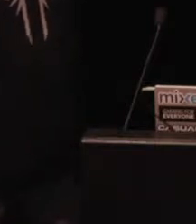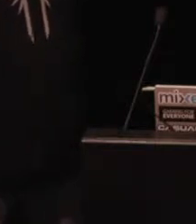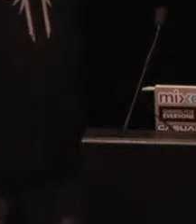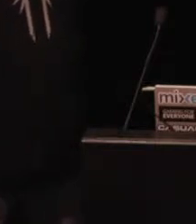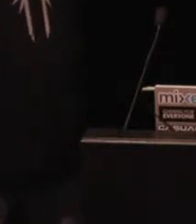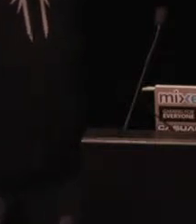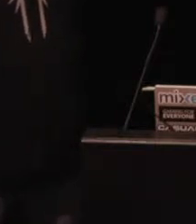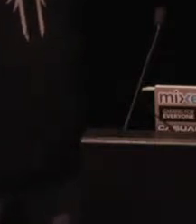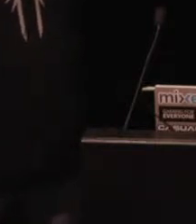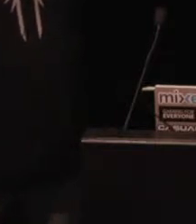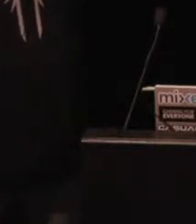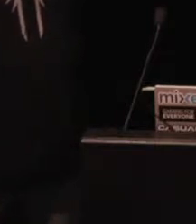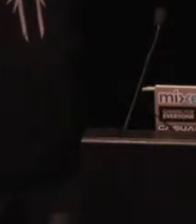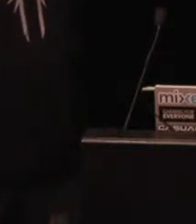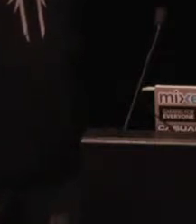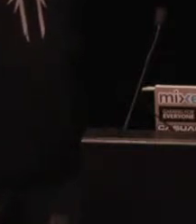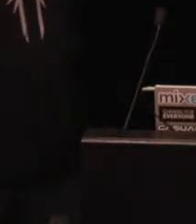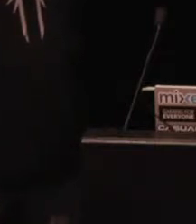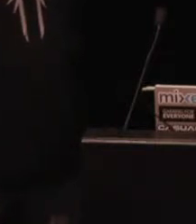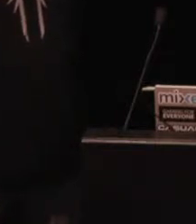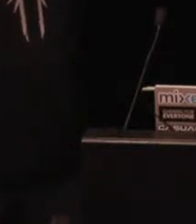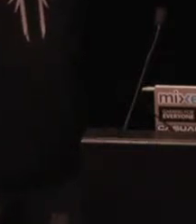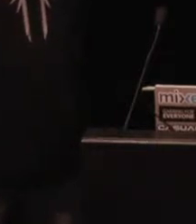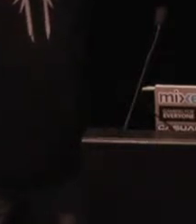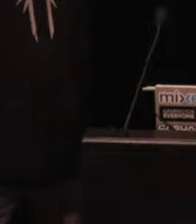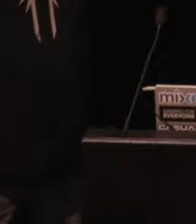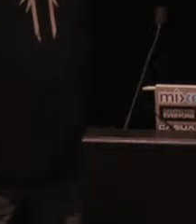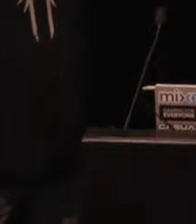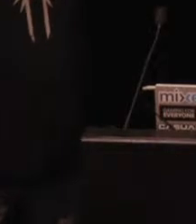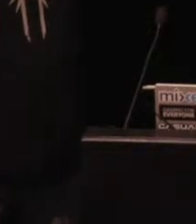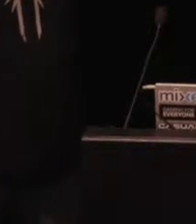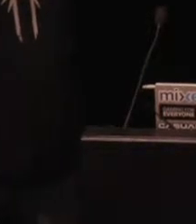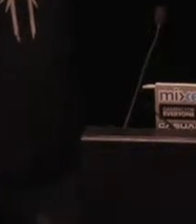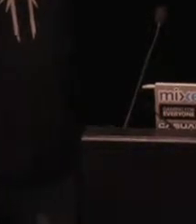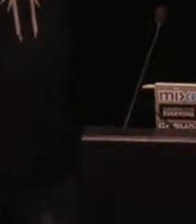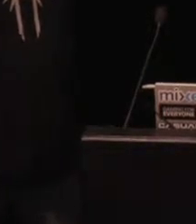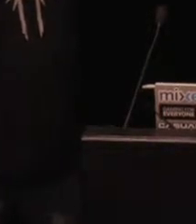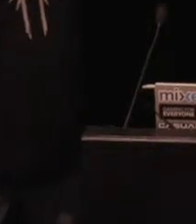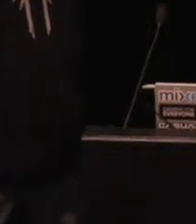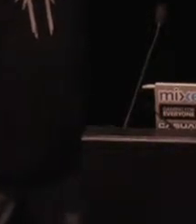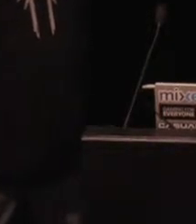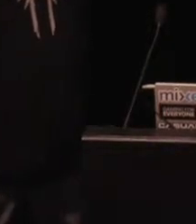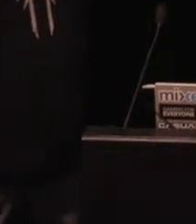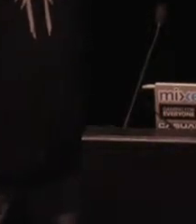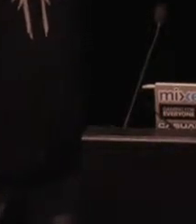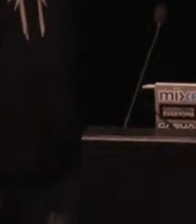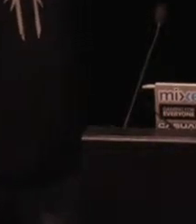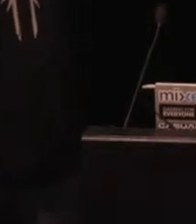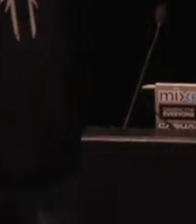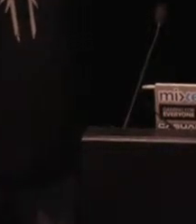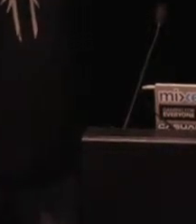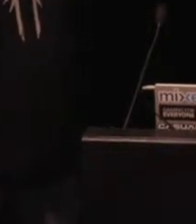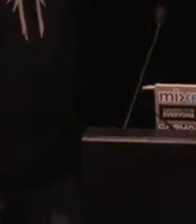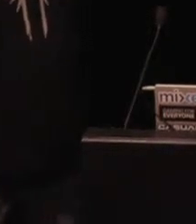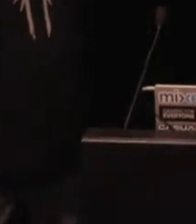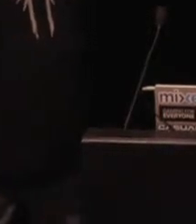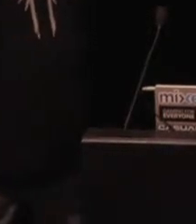It was about Naughty Dog trying to bring accessibility to their game, and we were just in a really good place and a good time.